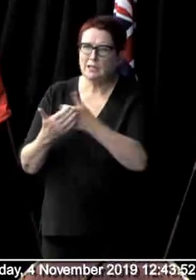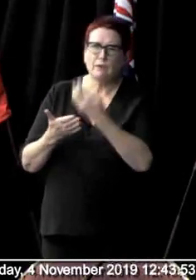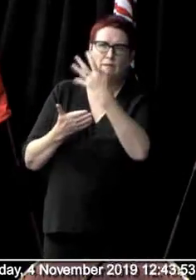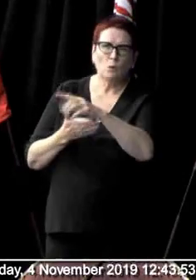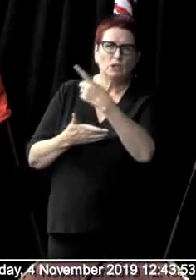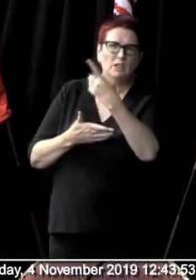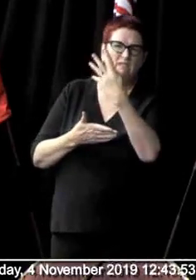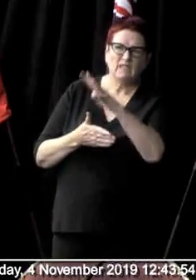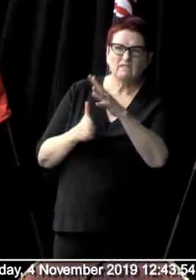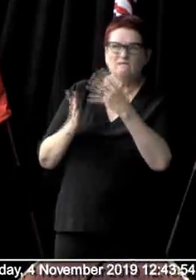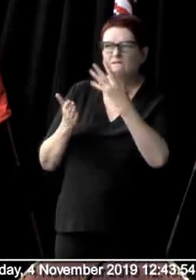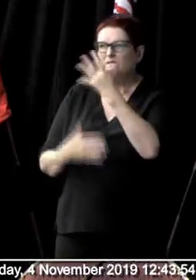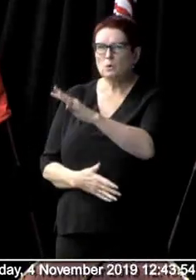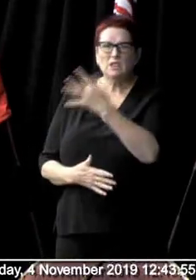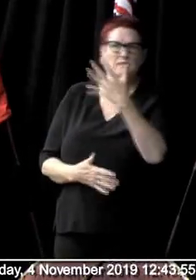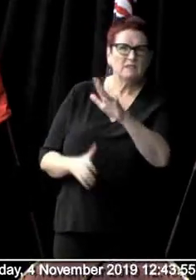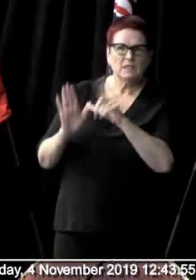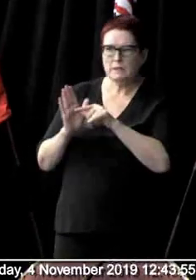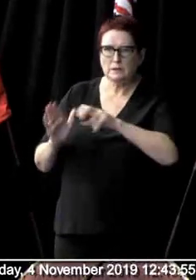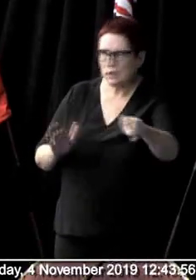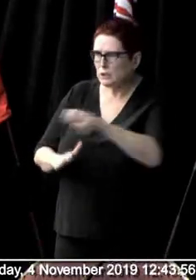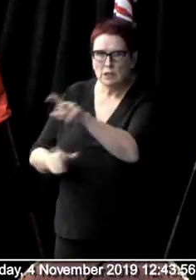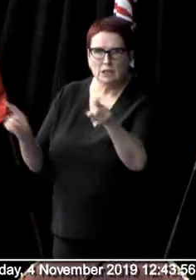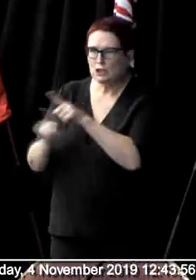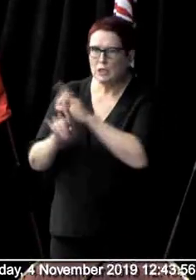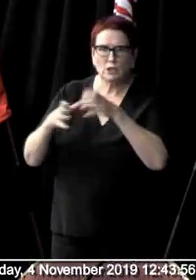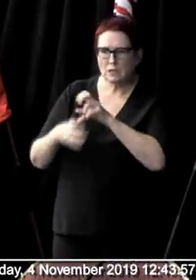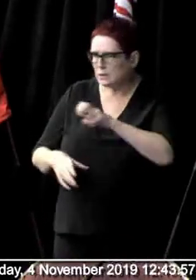and so that was a real learning curve for her.